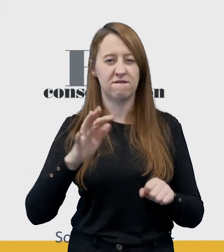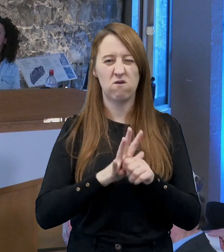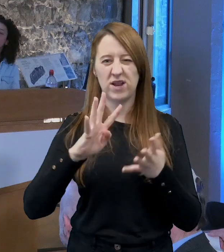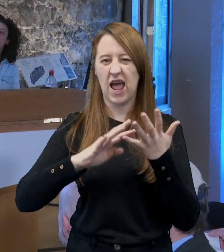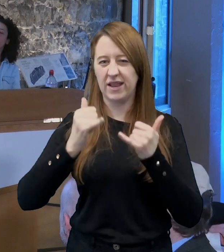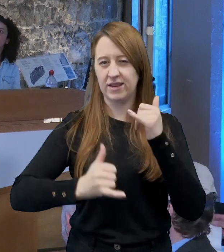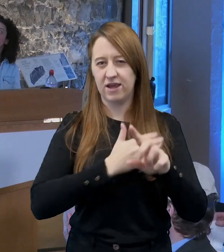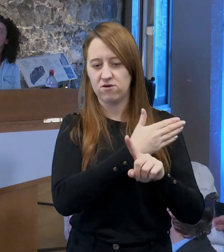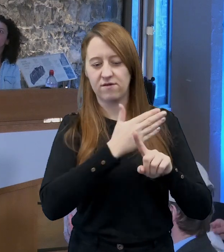I'm headed back home to London.